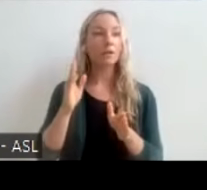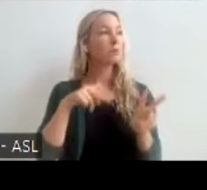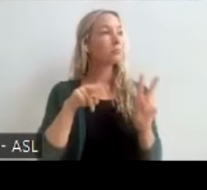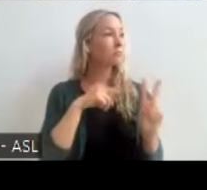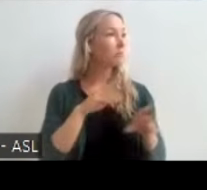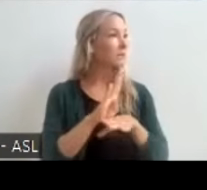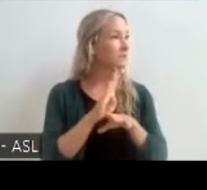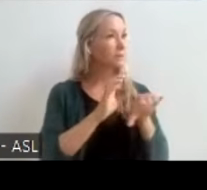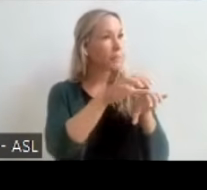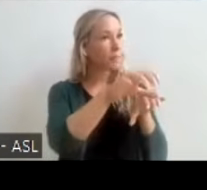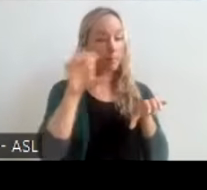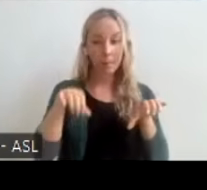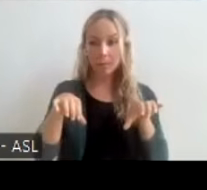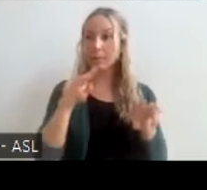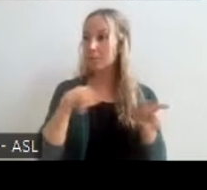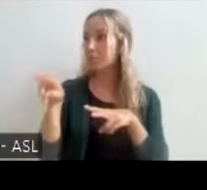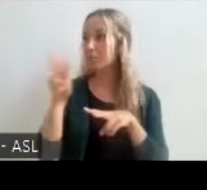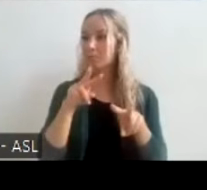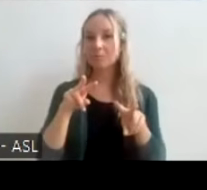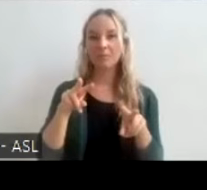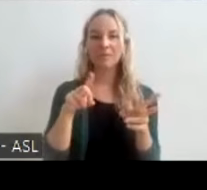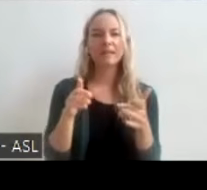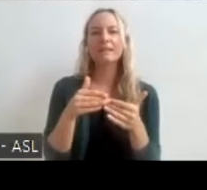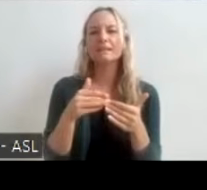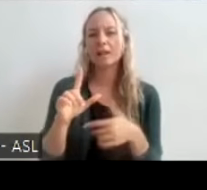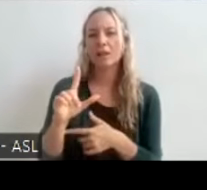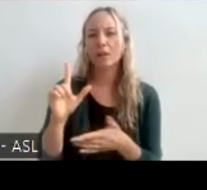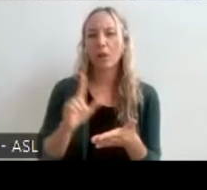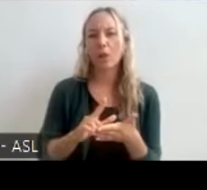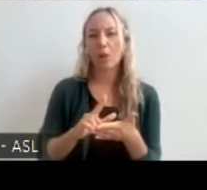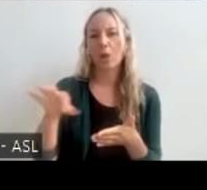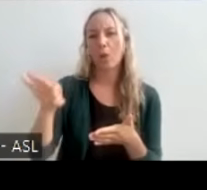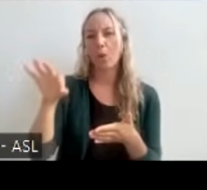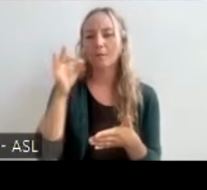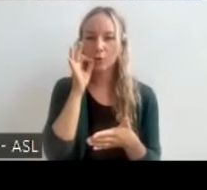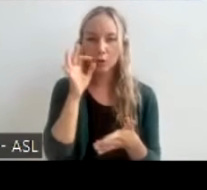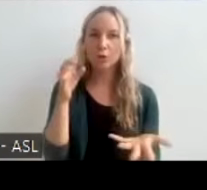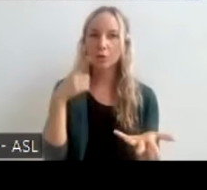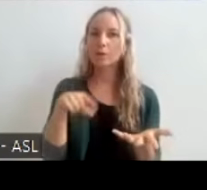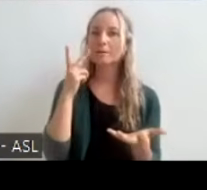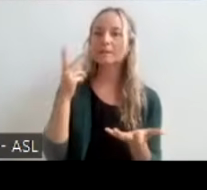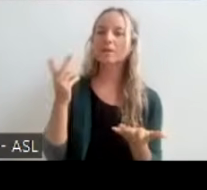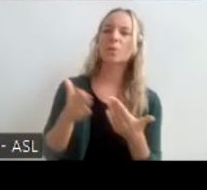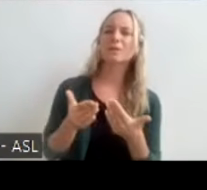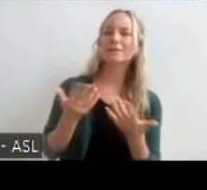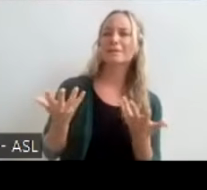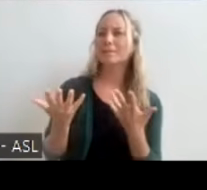have one short step to get into where there could be an easily readily achievable fix to make it accessible,